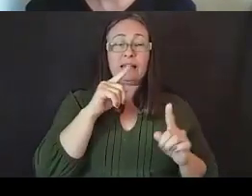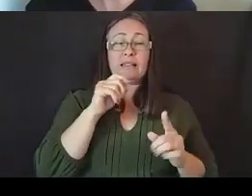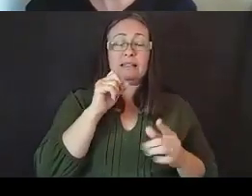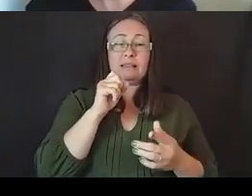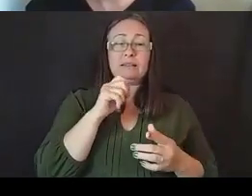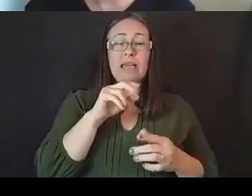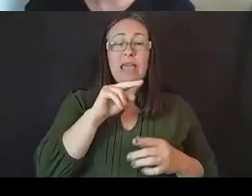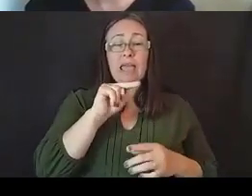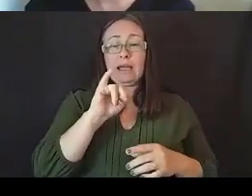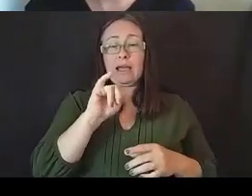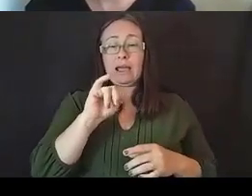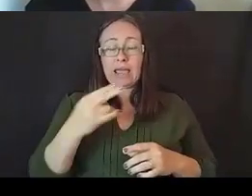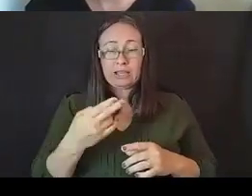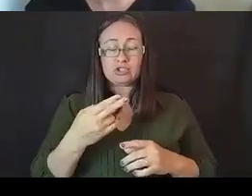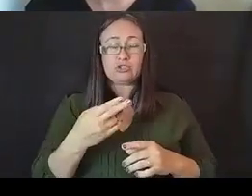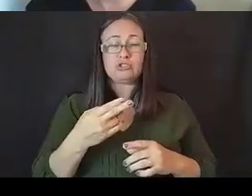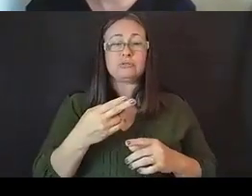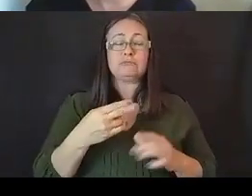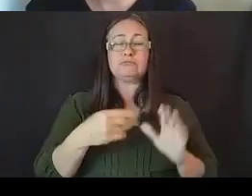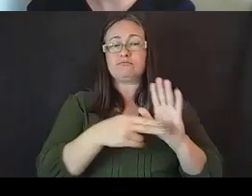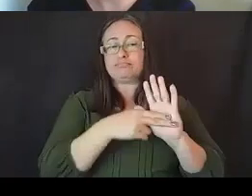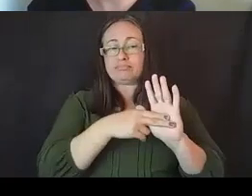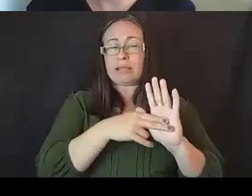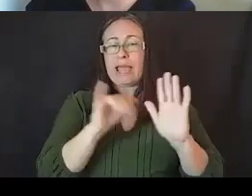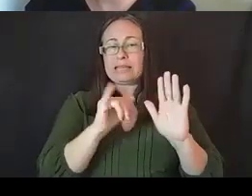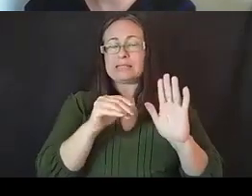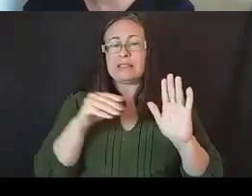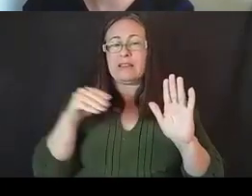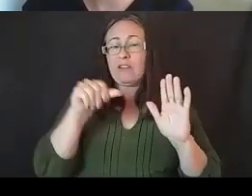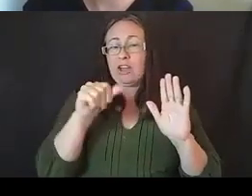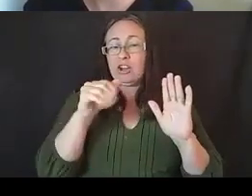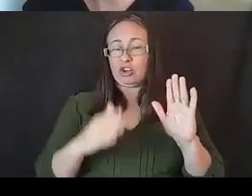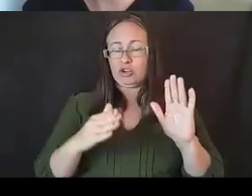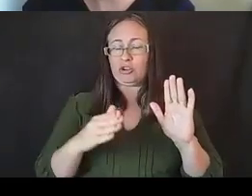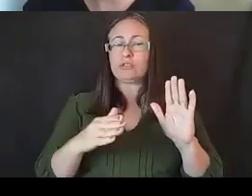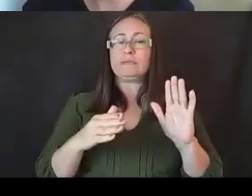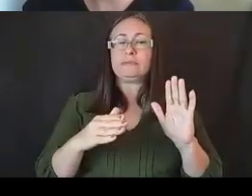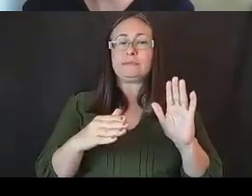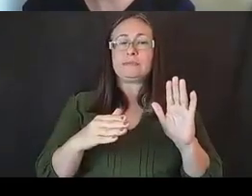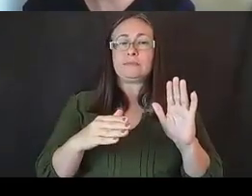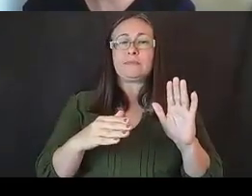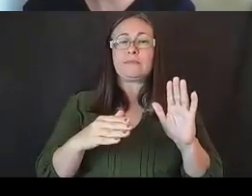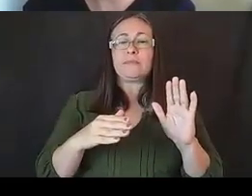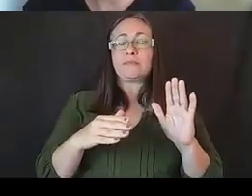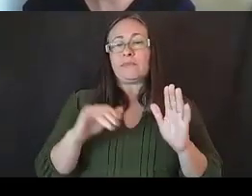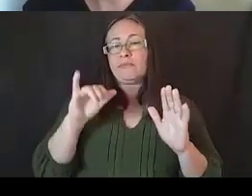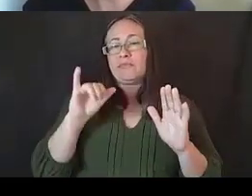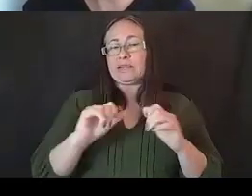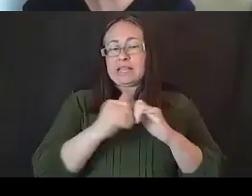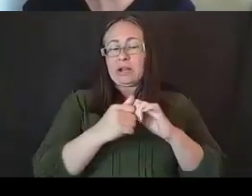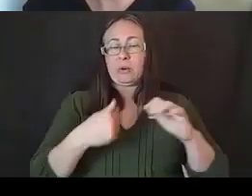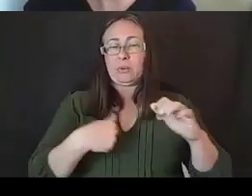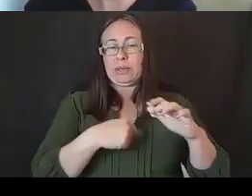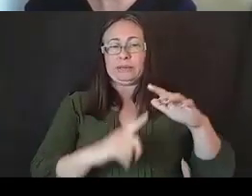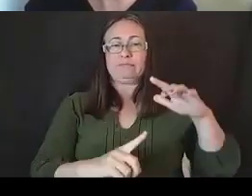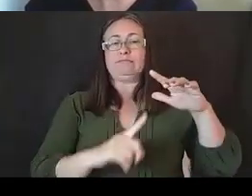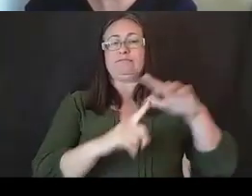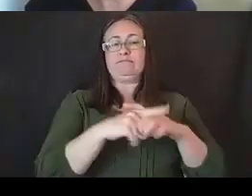is acknowledged as the funder, then that's what we need to bring it over to RePORTER and have it show up here. So if institutions are interested